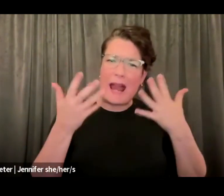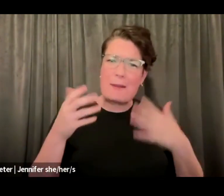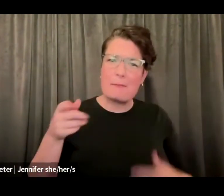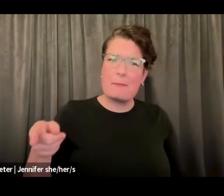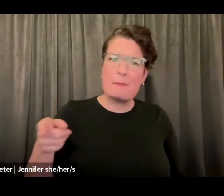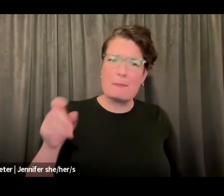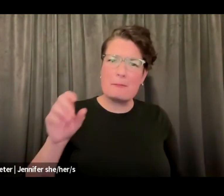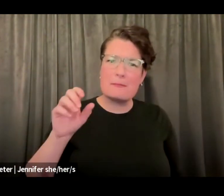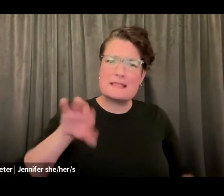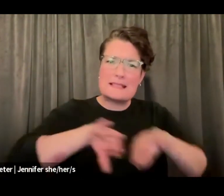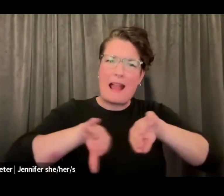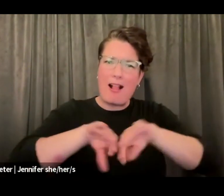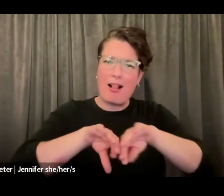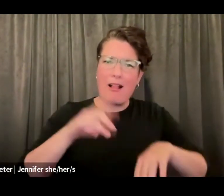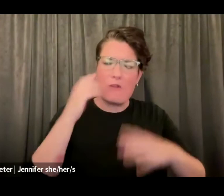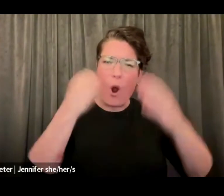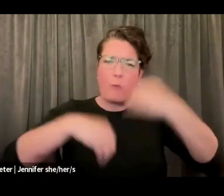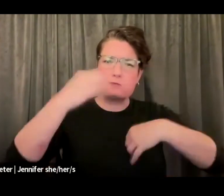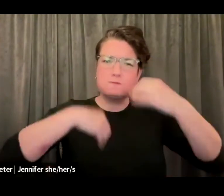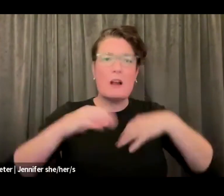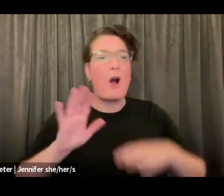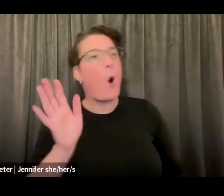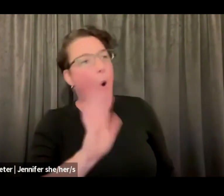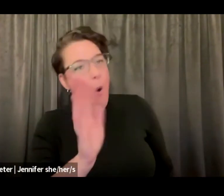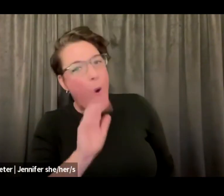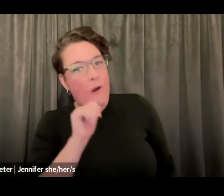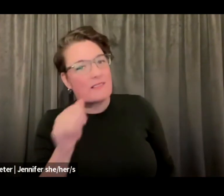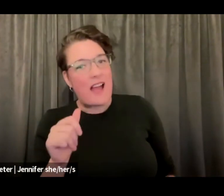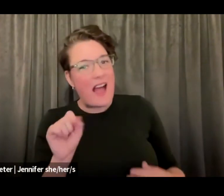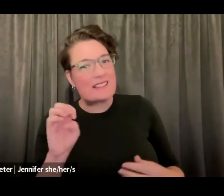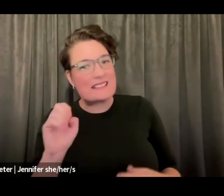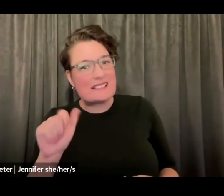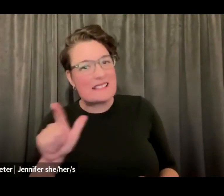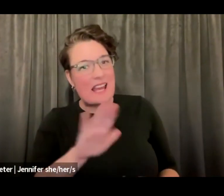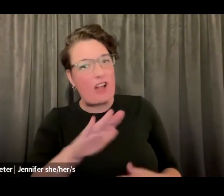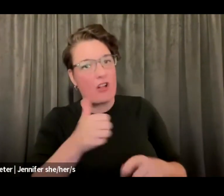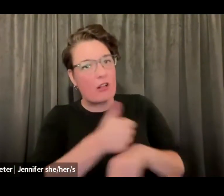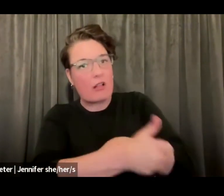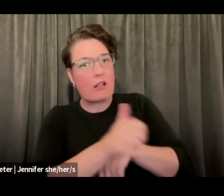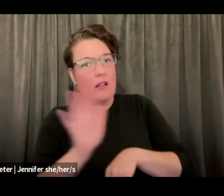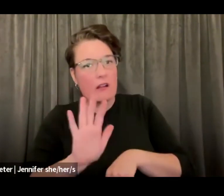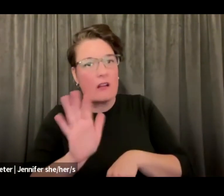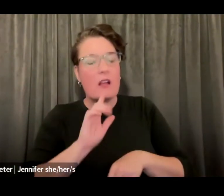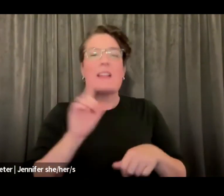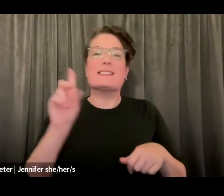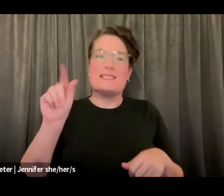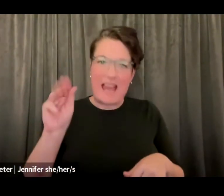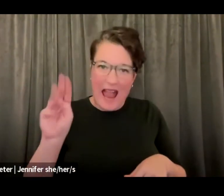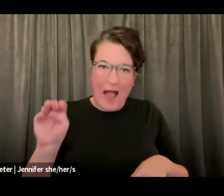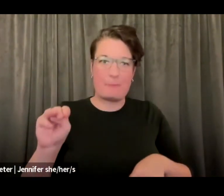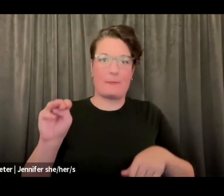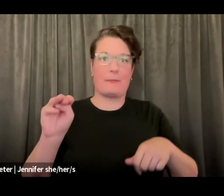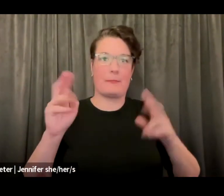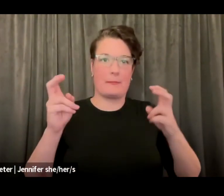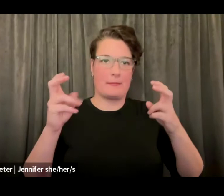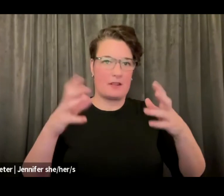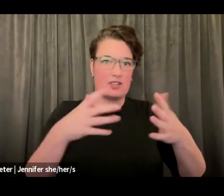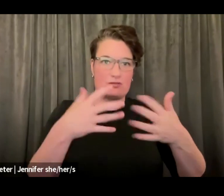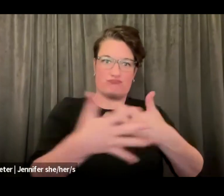Rebekah: well, it's not the seal's fault. It's the dam's fault for making a place that traps so many salmon as they try to make their way.